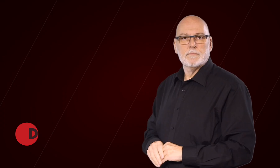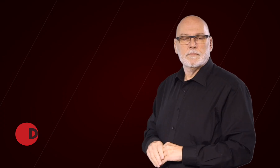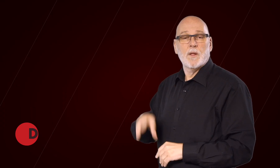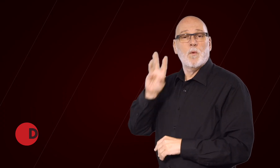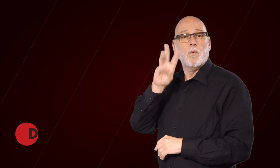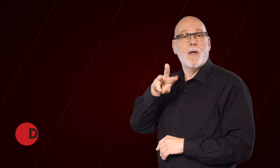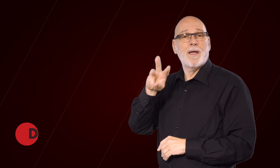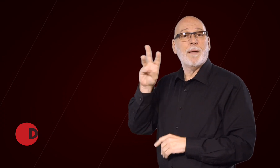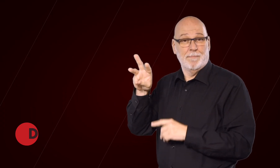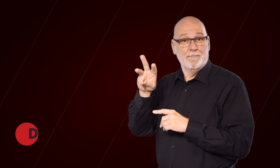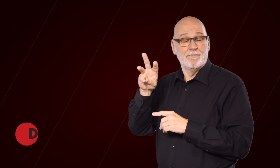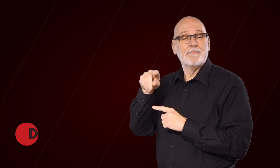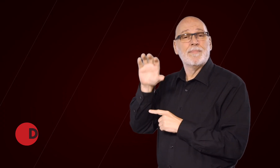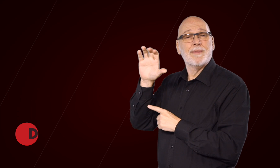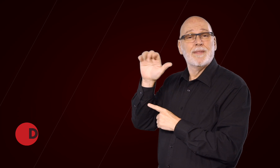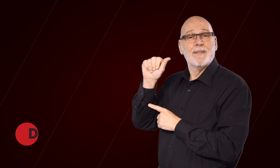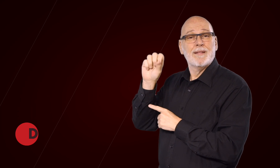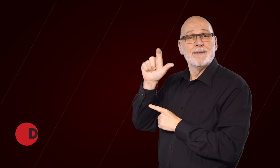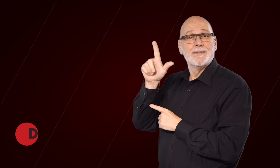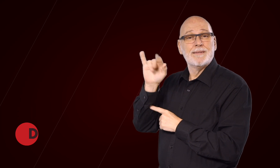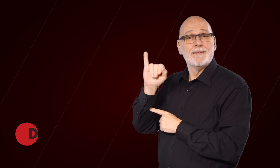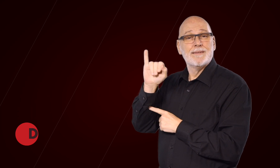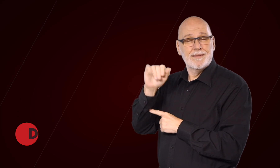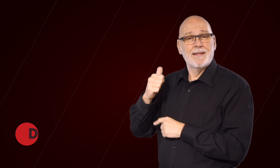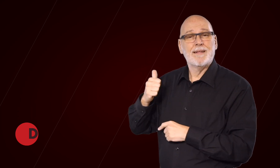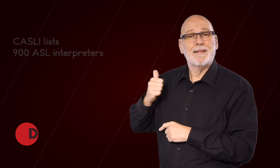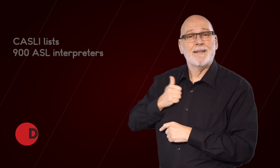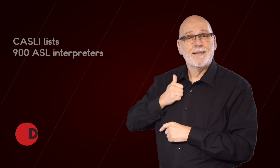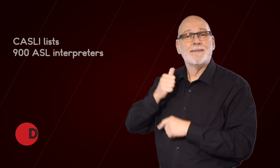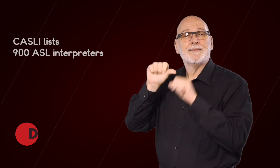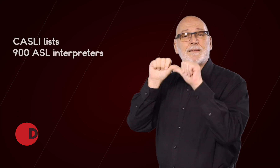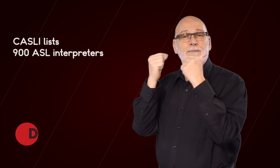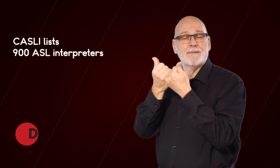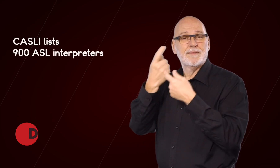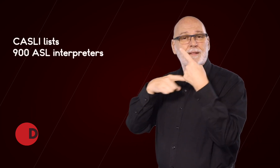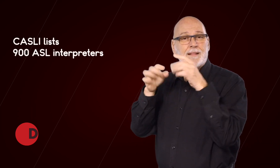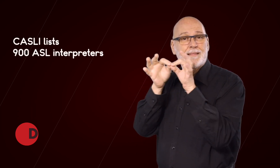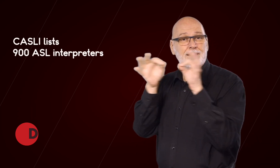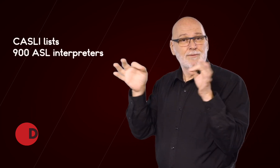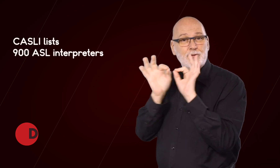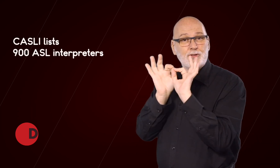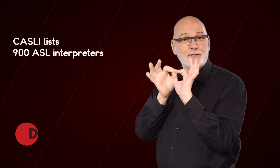[ANSELMO]: The website for Canadian Association